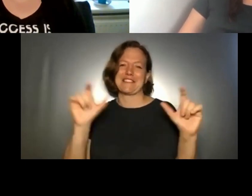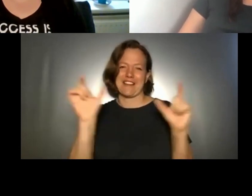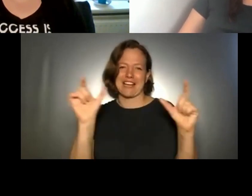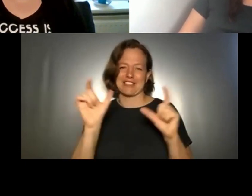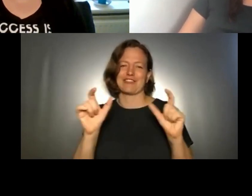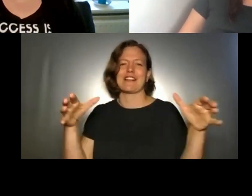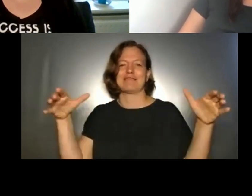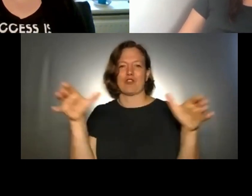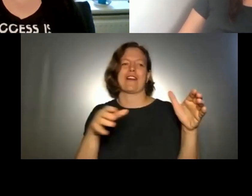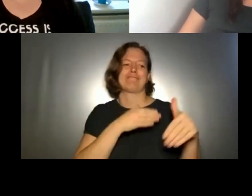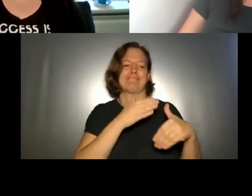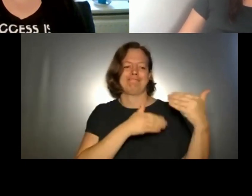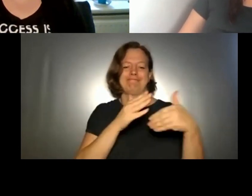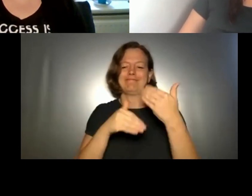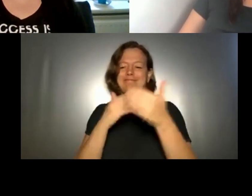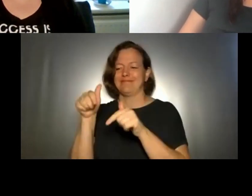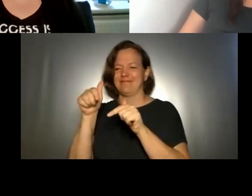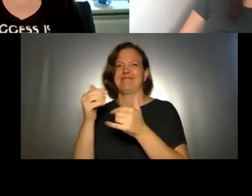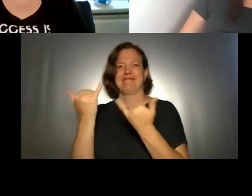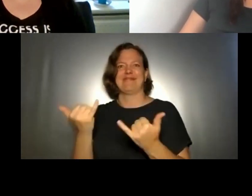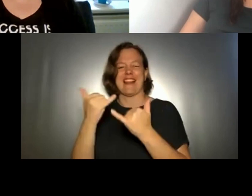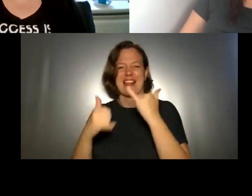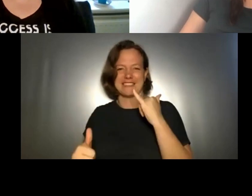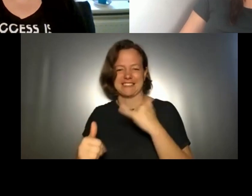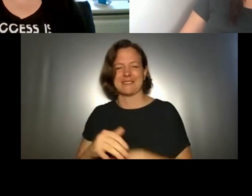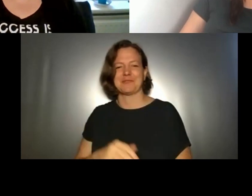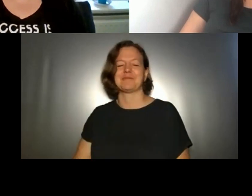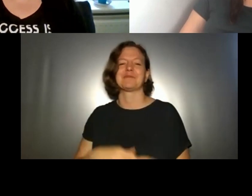And this session is entitled Building Crip Communities.